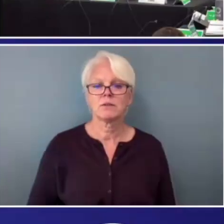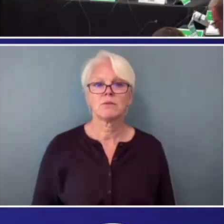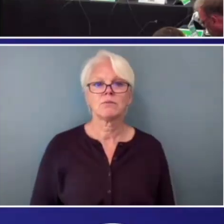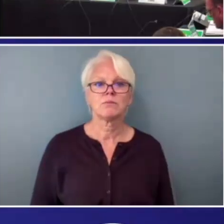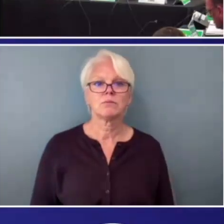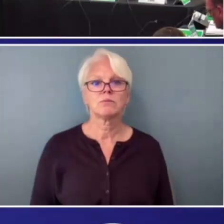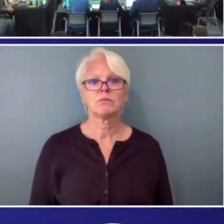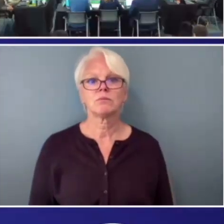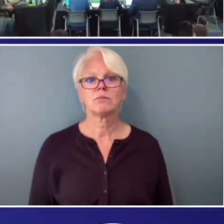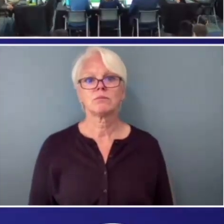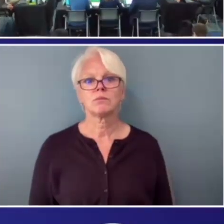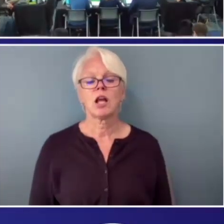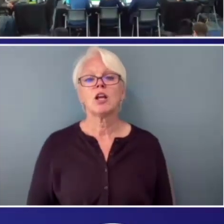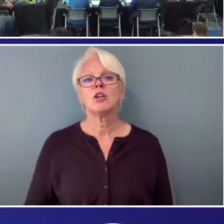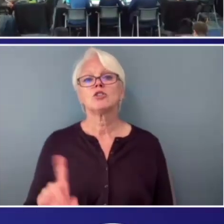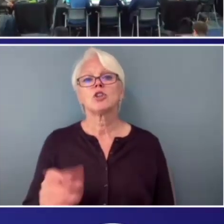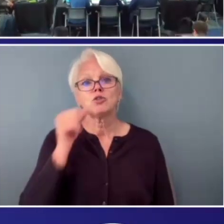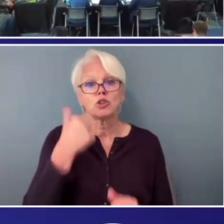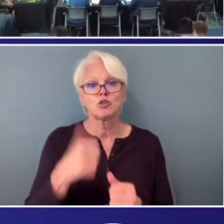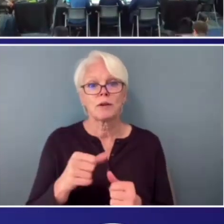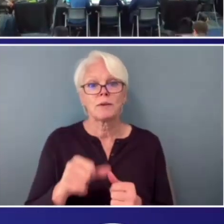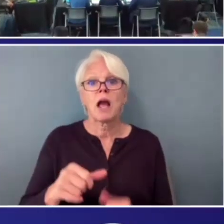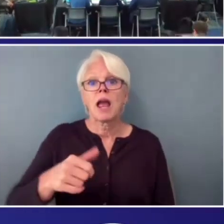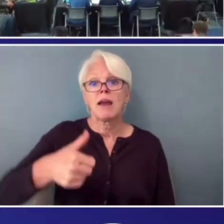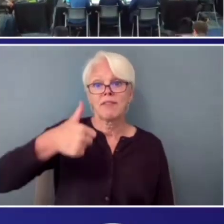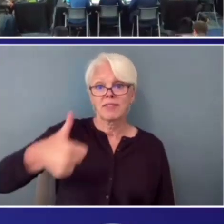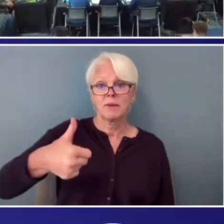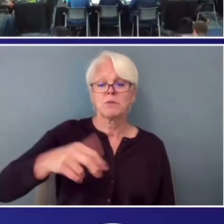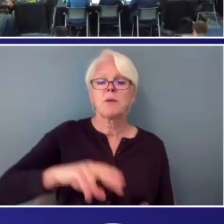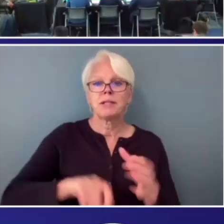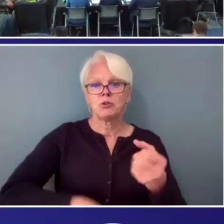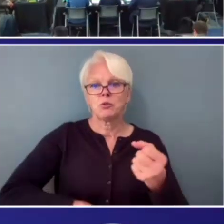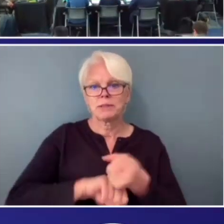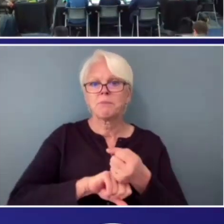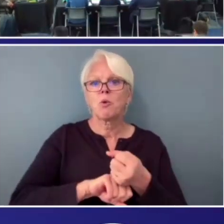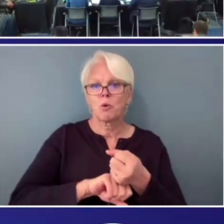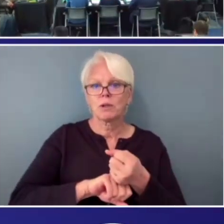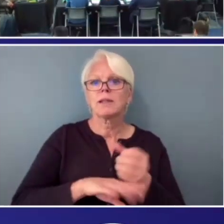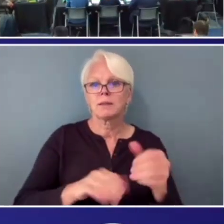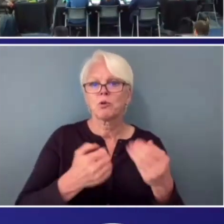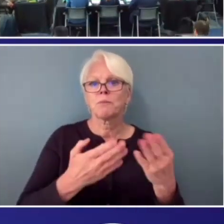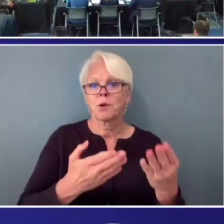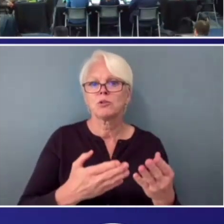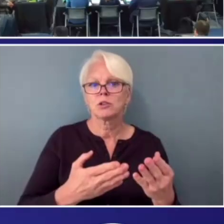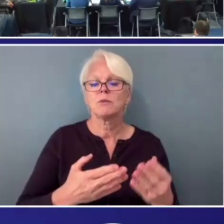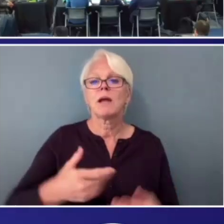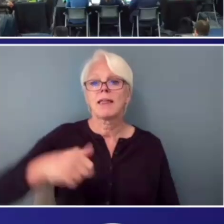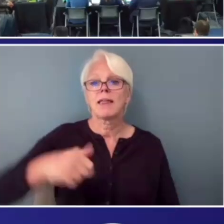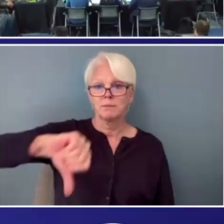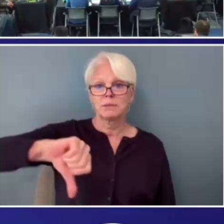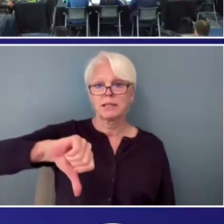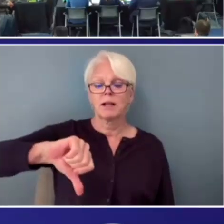So as a reminder, thumbs up means that you support the proposal. Thumbs down means that you do not support